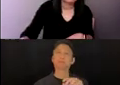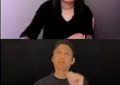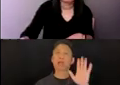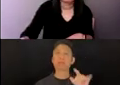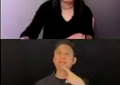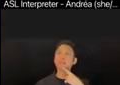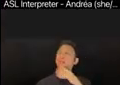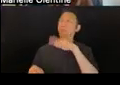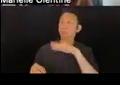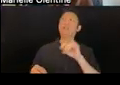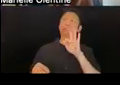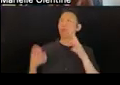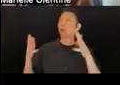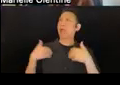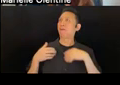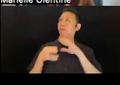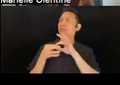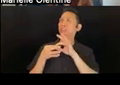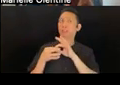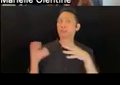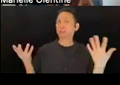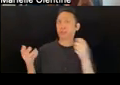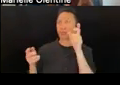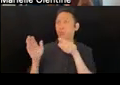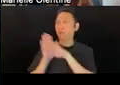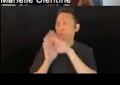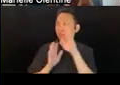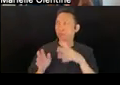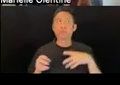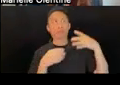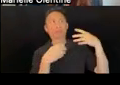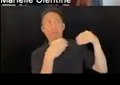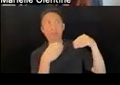focuses specifically on film festivals, but I would